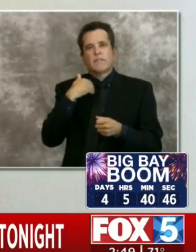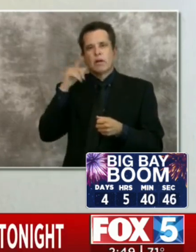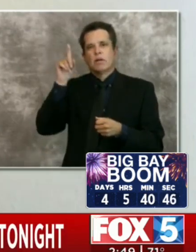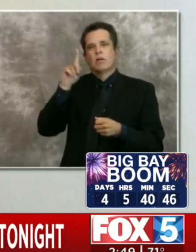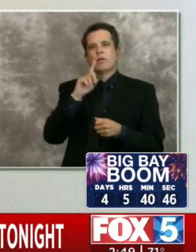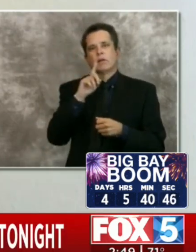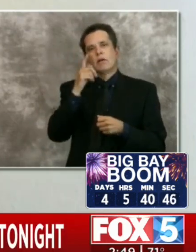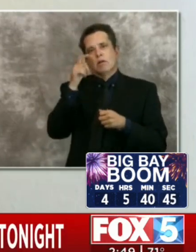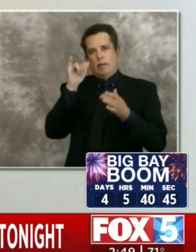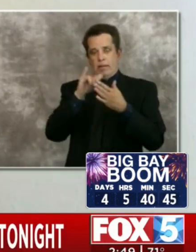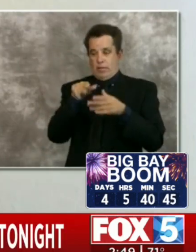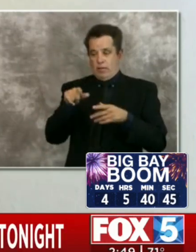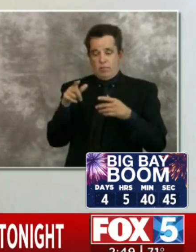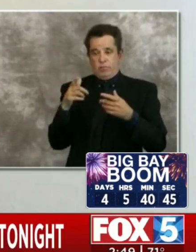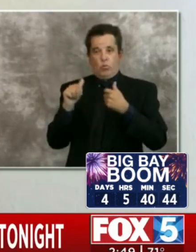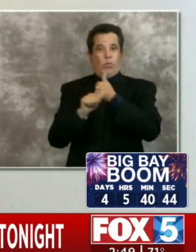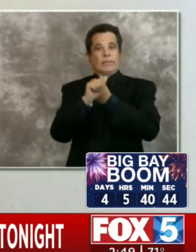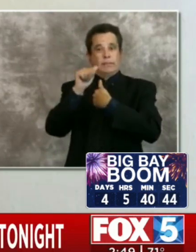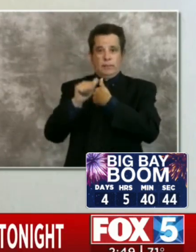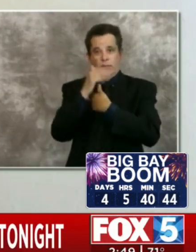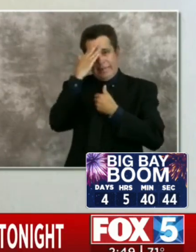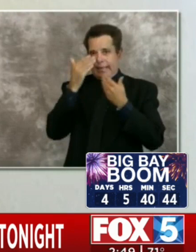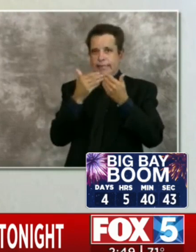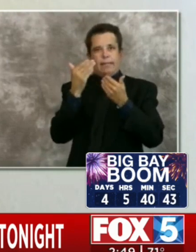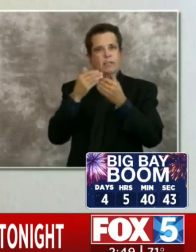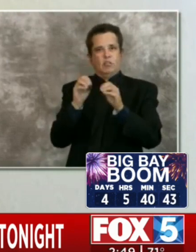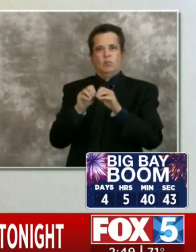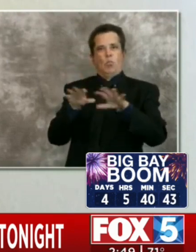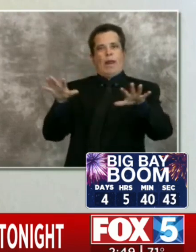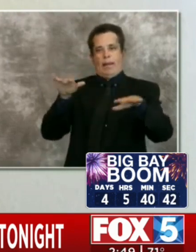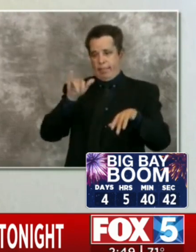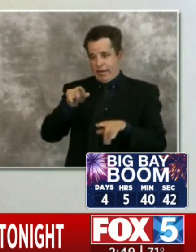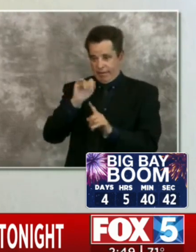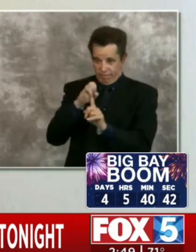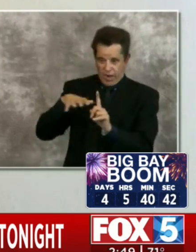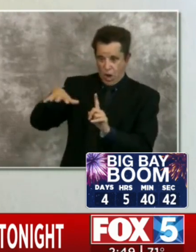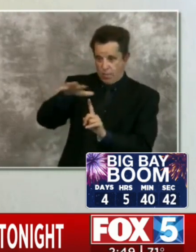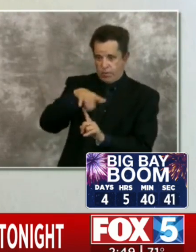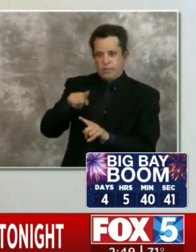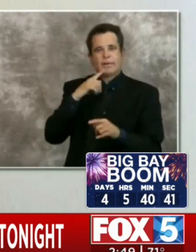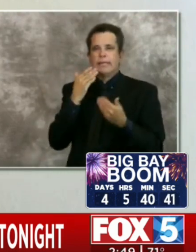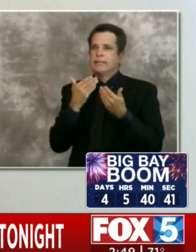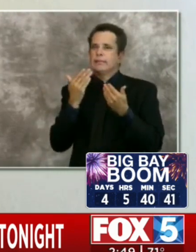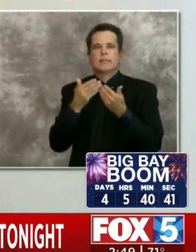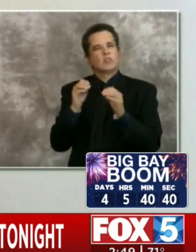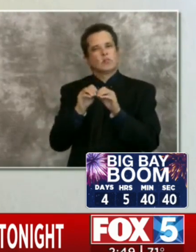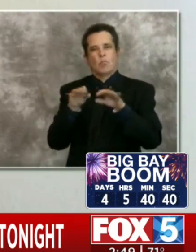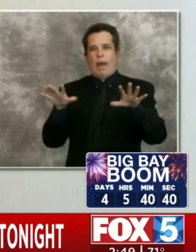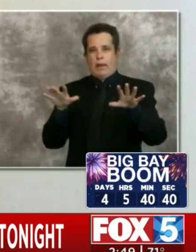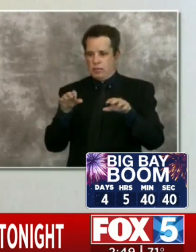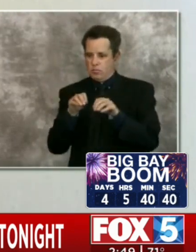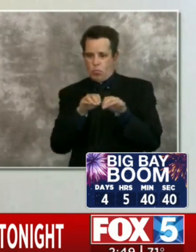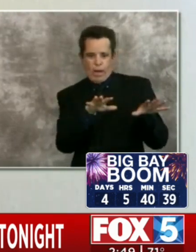ARE A NUMBER OF KEY POINTS. THE CALIFORNIA DEPARTMENT OF PUBLIC HEALTH IS ABOUT PER WHY DIDN'T THE FUTURE PARTICULARLY